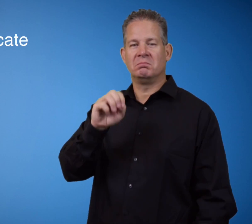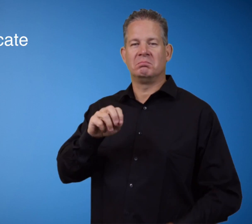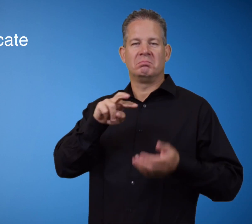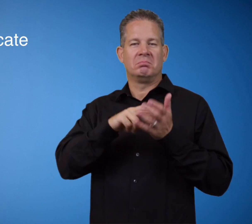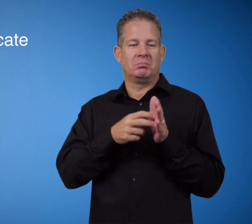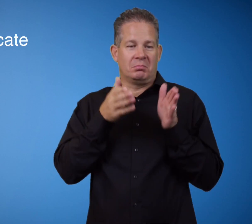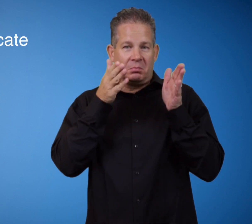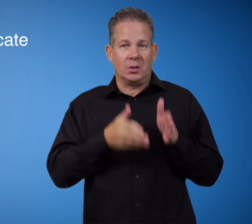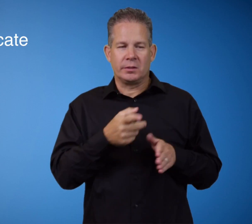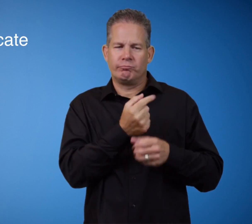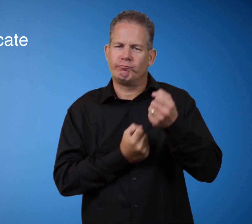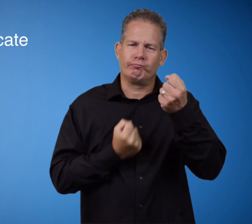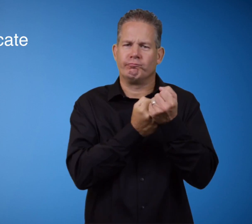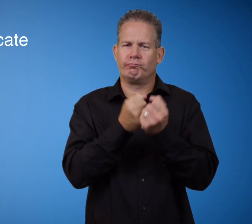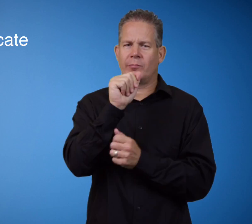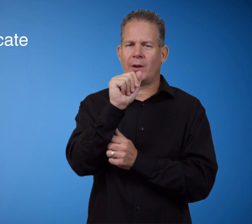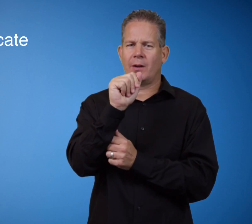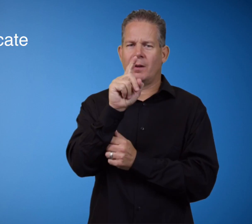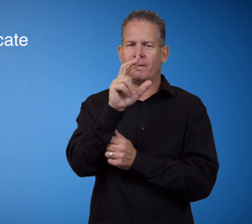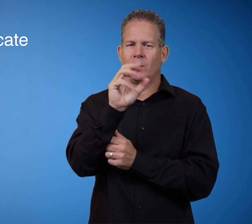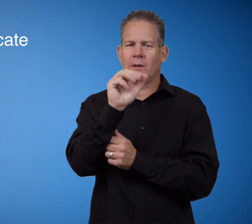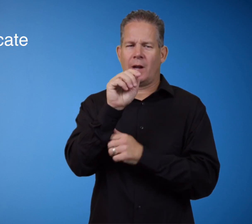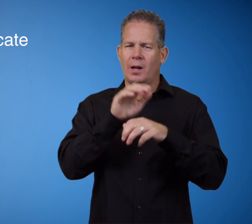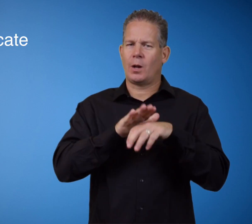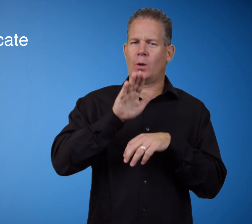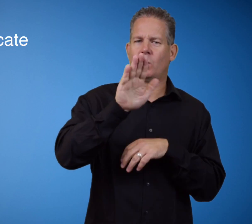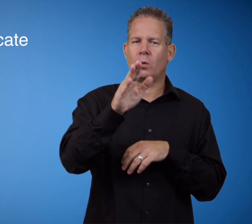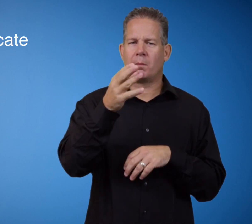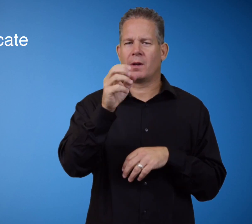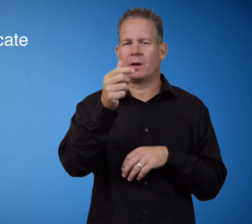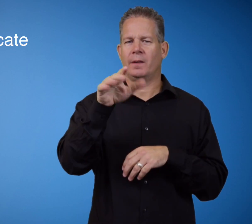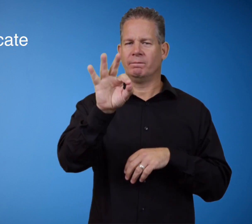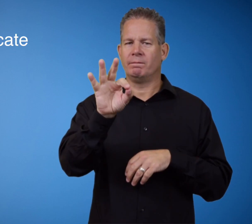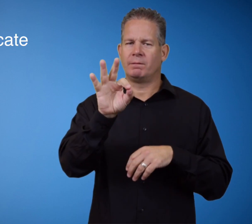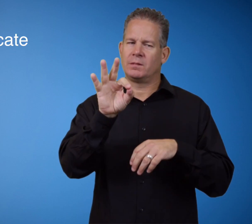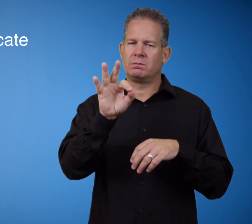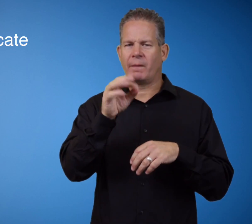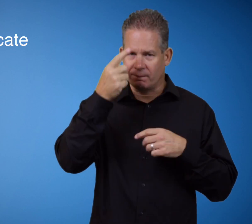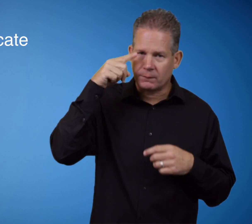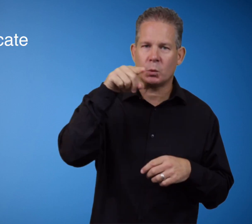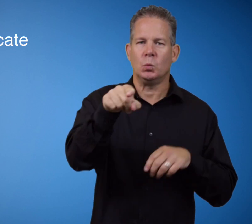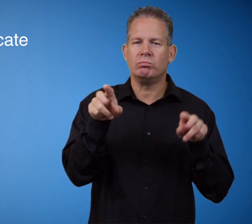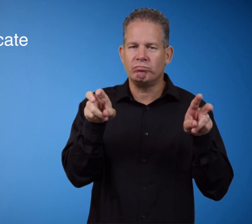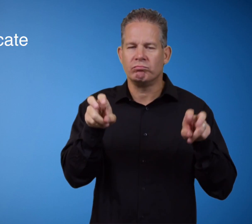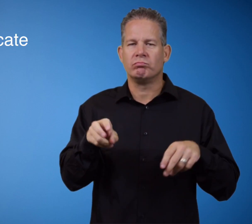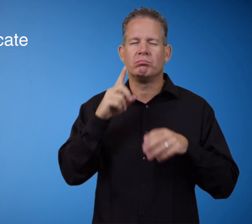An advocate is a person that supports you on your behalf. They're there for you.